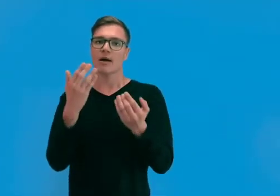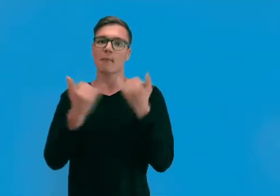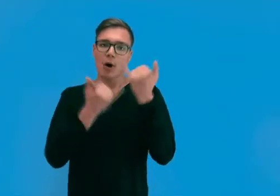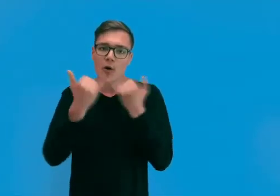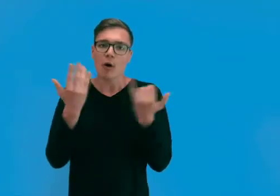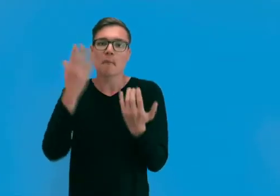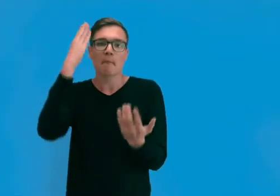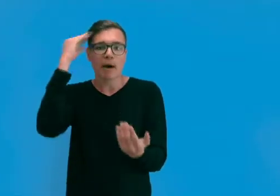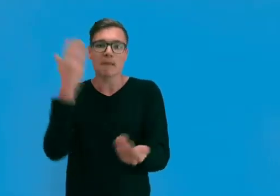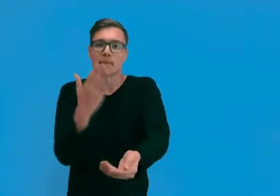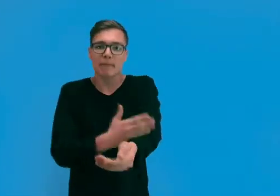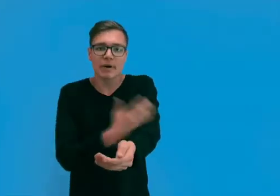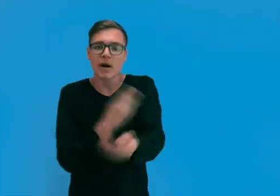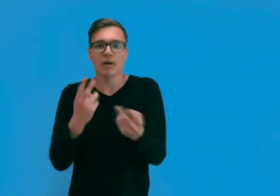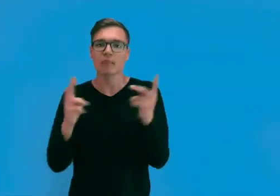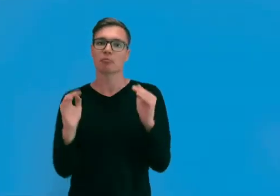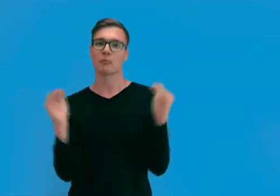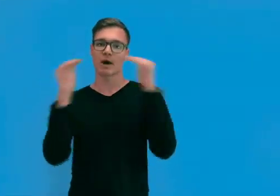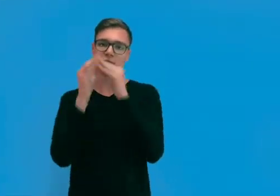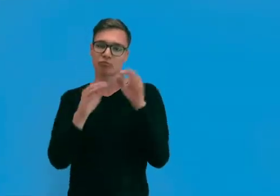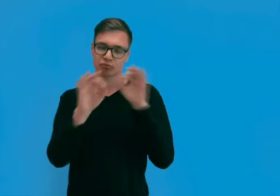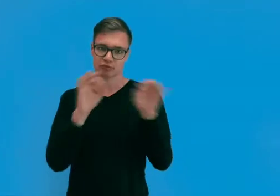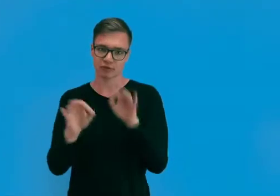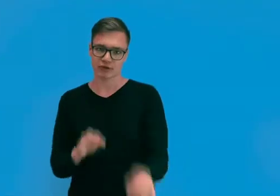So it consists of both women, men and people with disabilities.